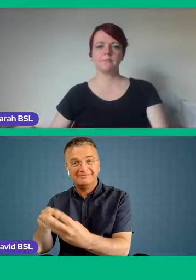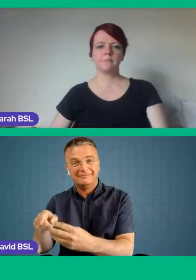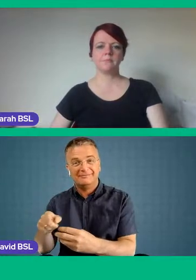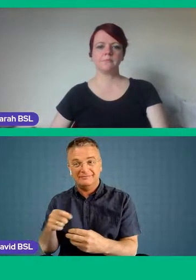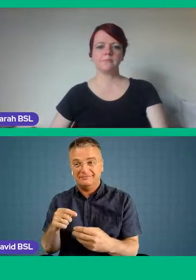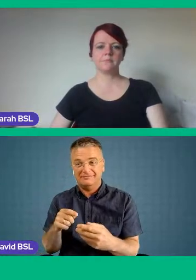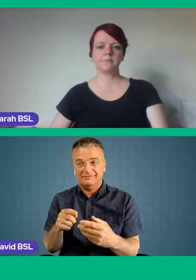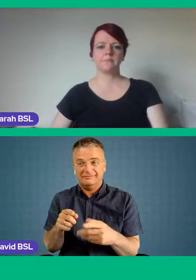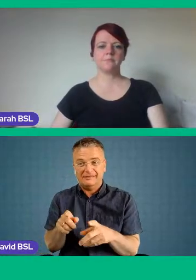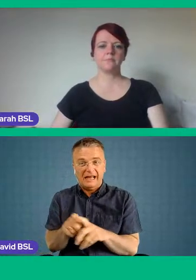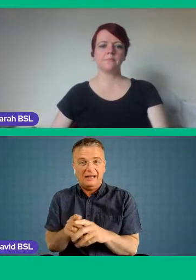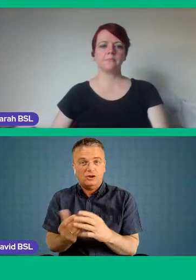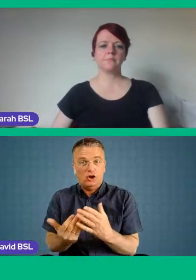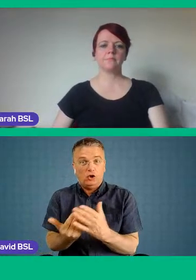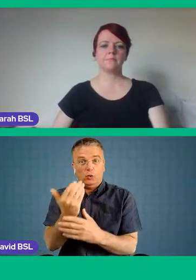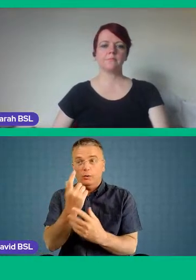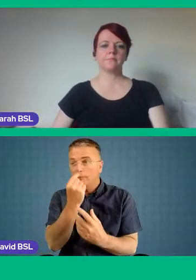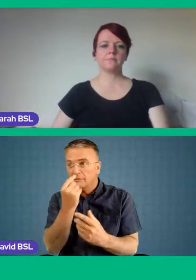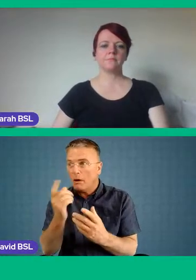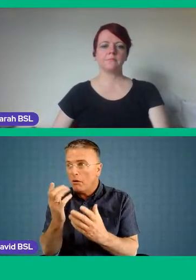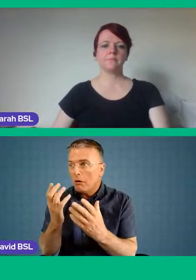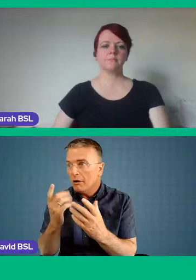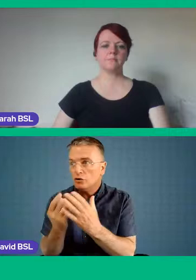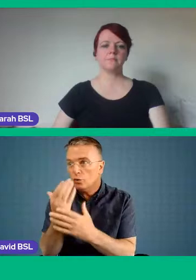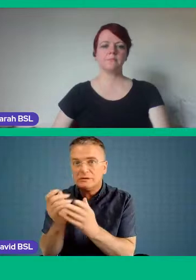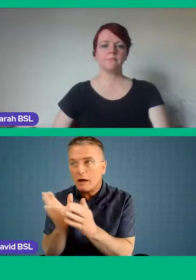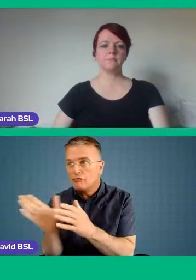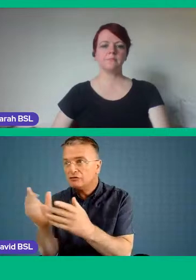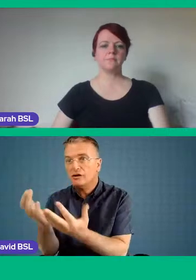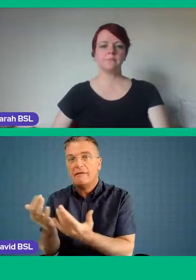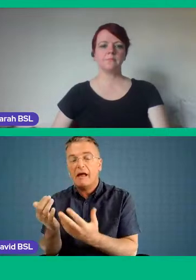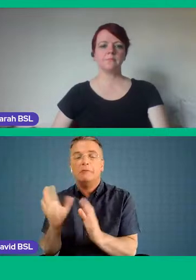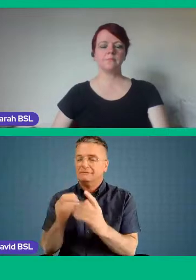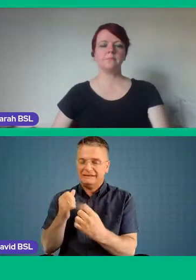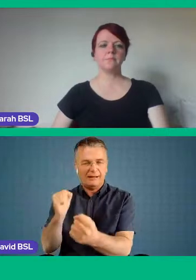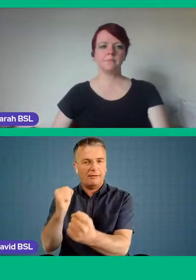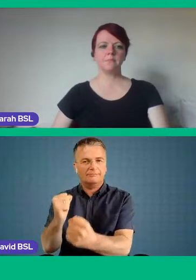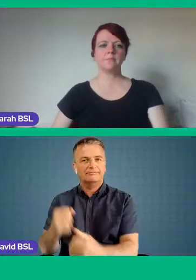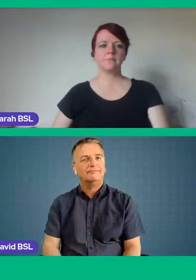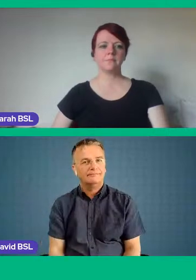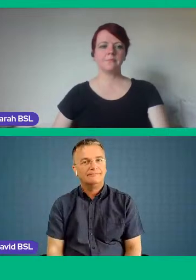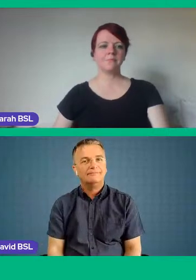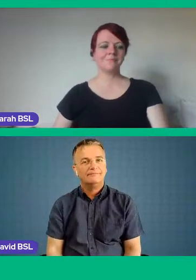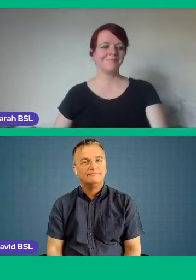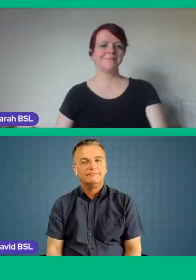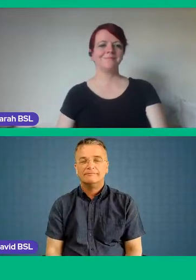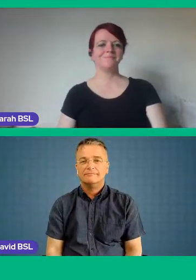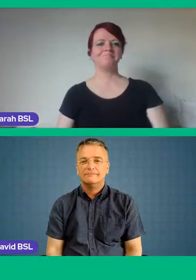pretty rigidly stuck to, and are still sticking to, even as new possibilities and new directions present themselves to us.